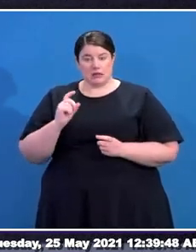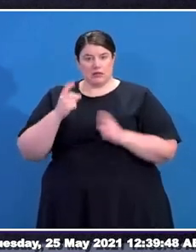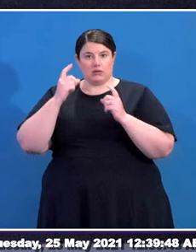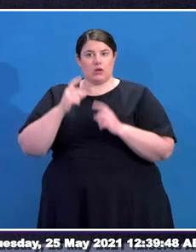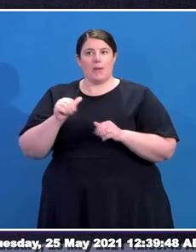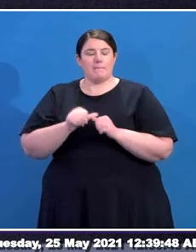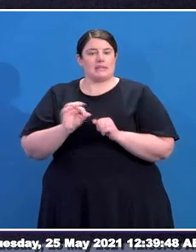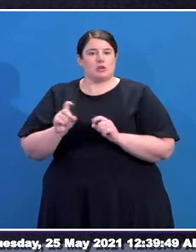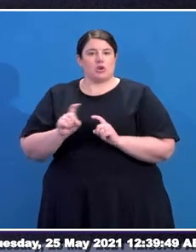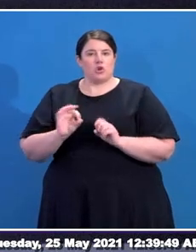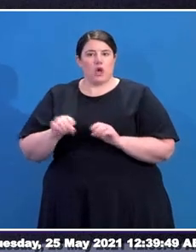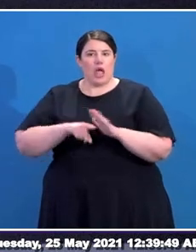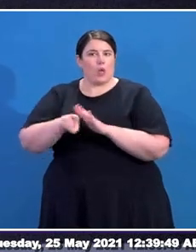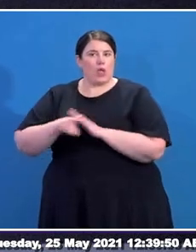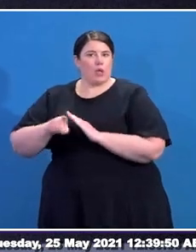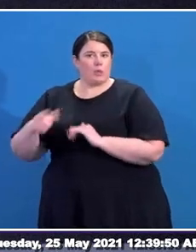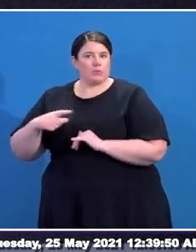community because he's having behaviours.